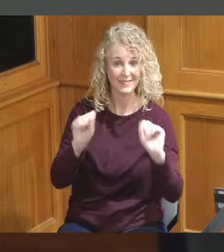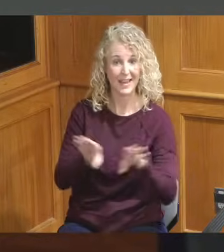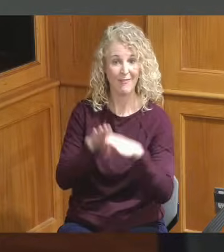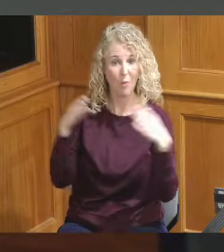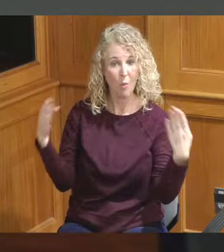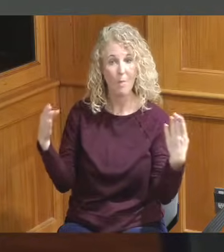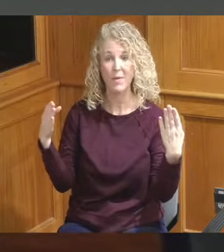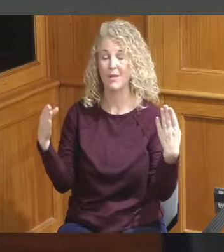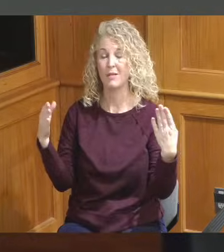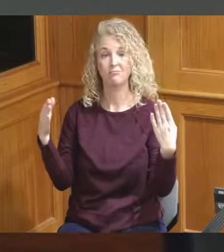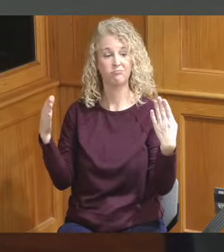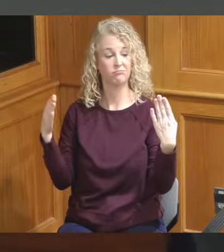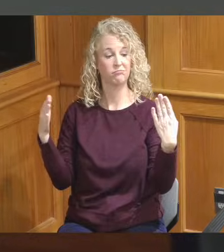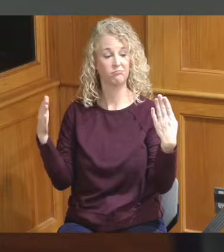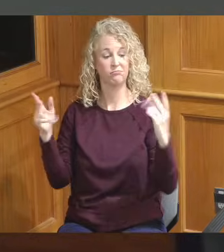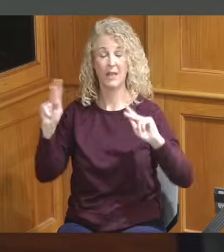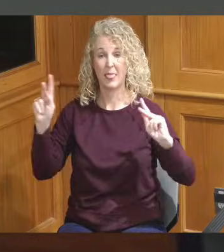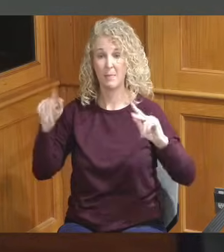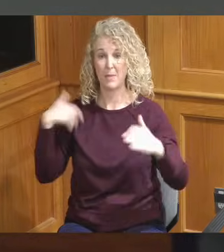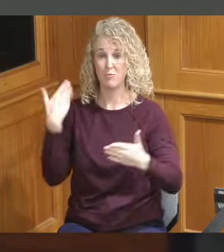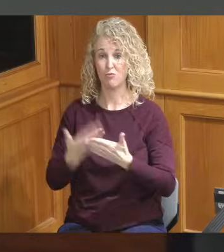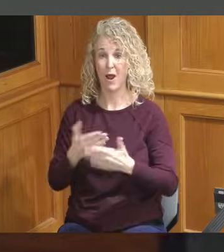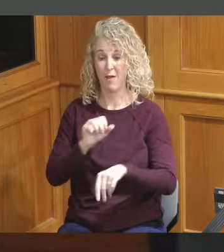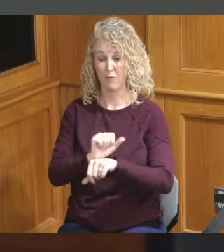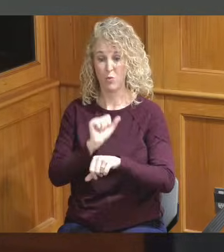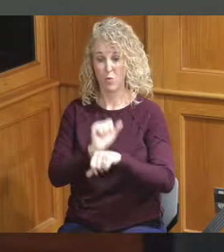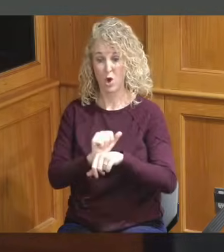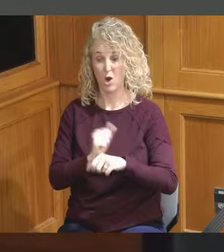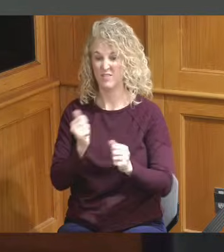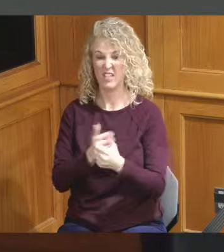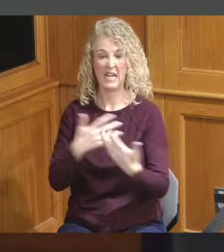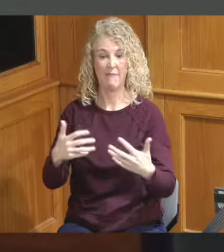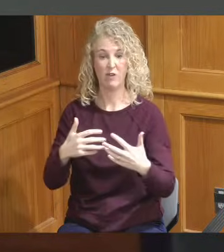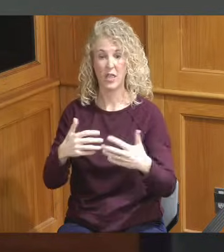really good shape, make sure that as people got to work that the the sidewalks were deiced,